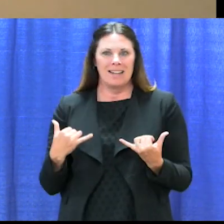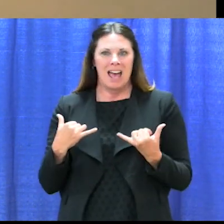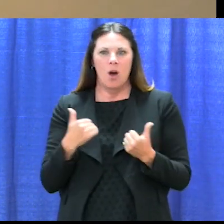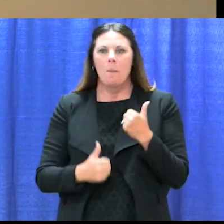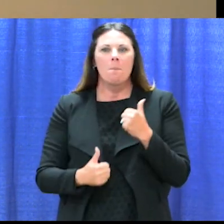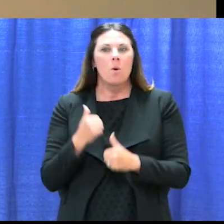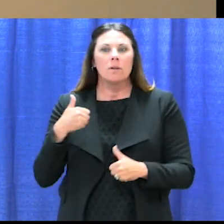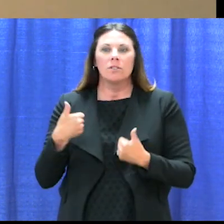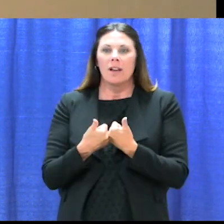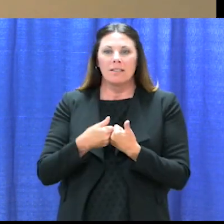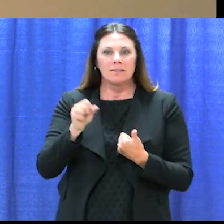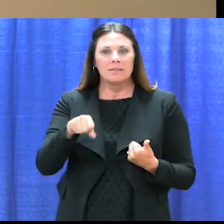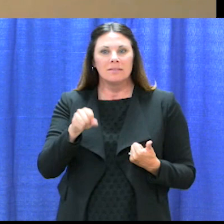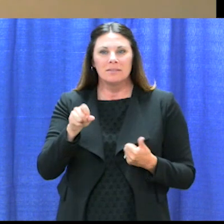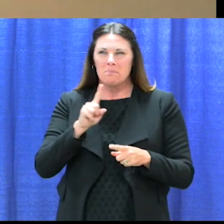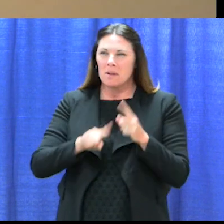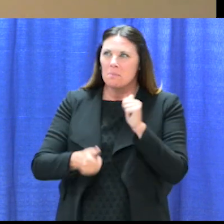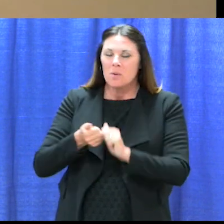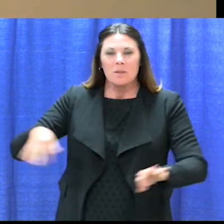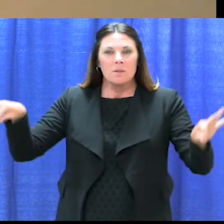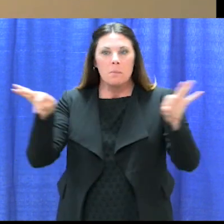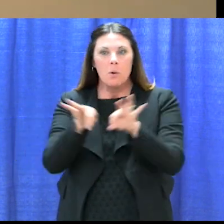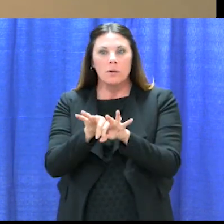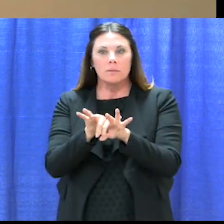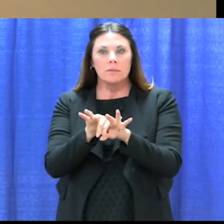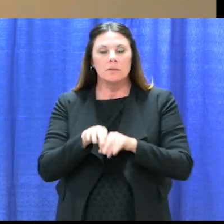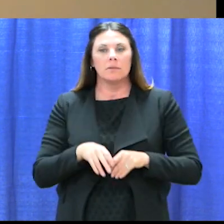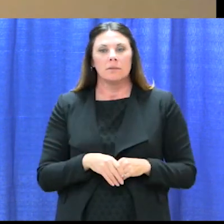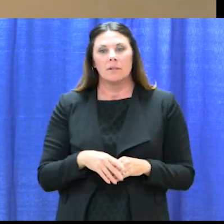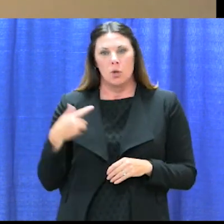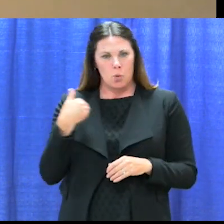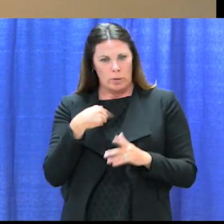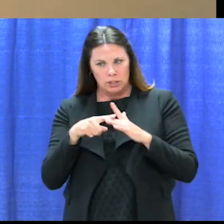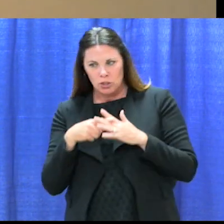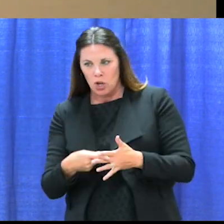And for us our program although we started as our base on focusing on low-income families